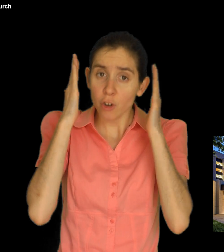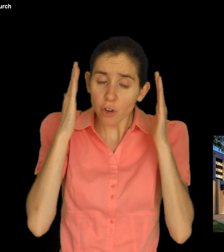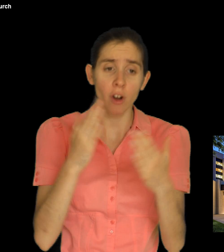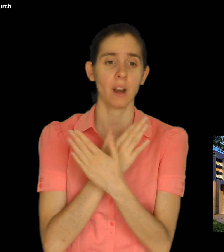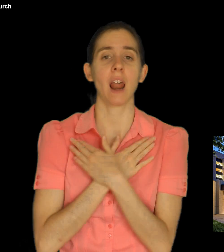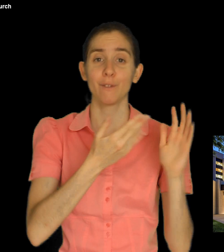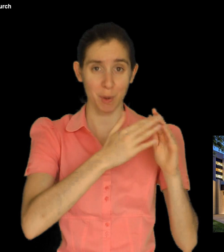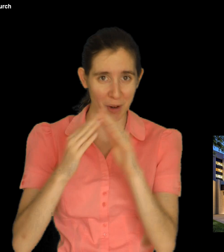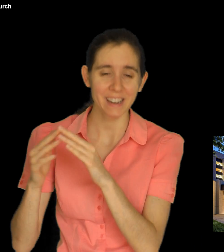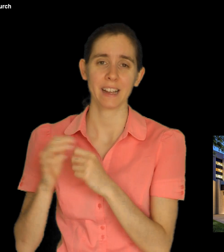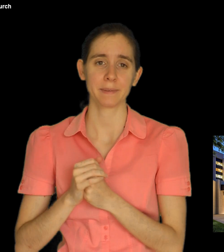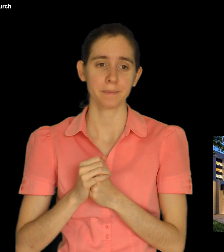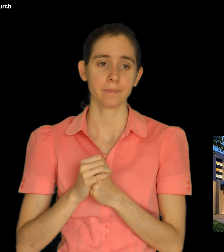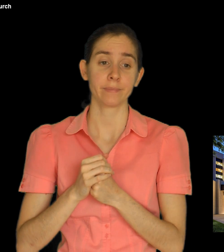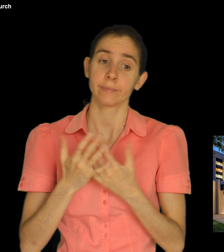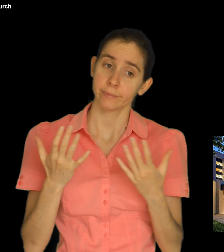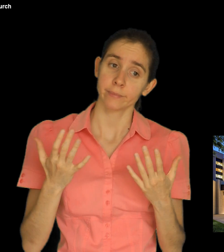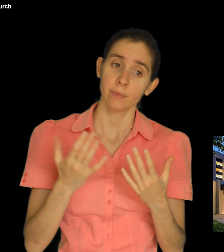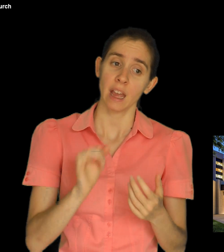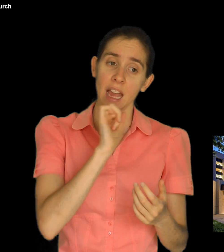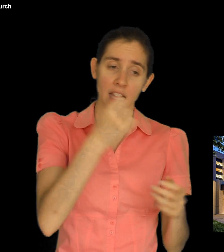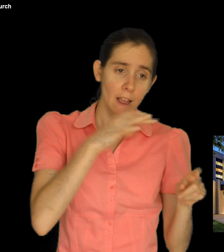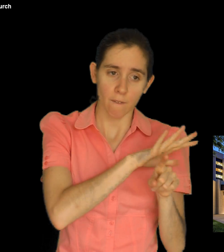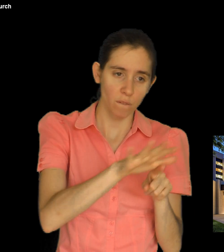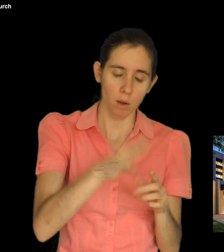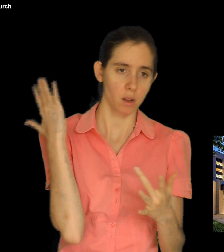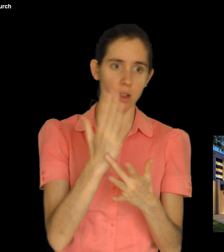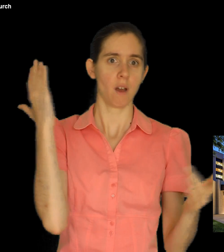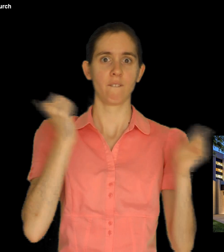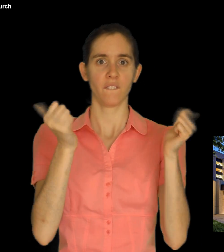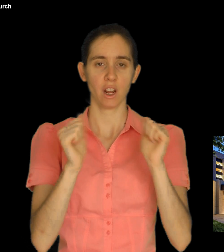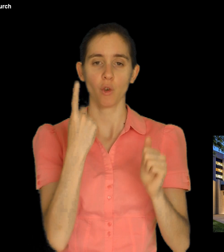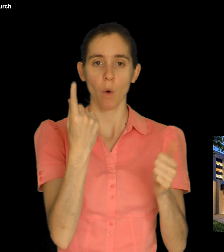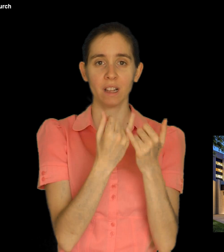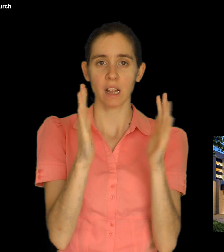his community. However, his influence abruptly ceased one Sunday morning when,